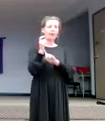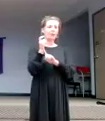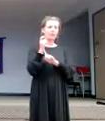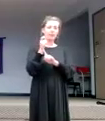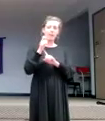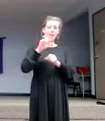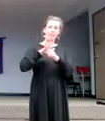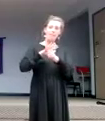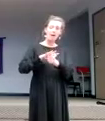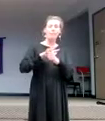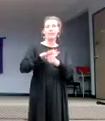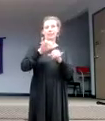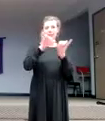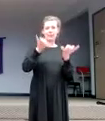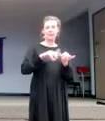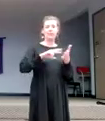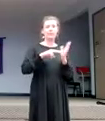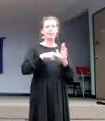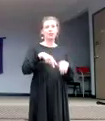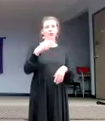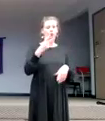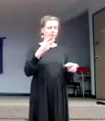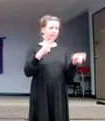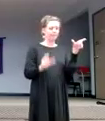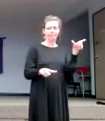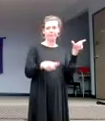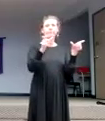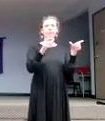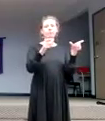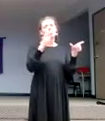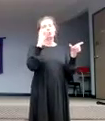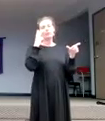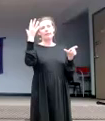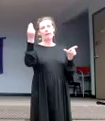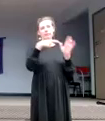system. And essentially what that means is two pumps. What's outside is a duplex pumping system.